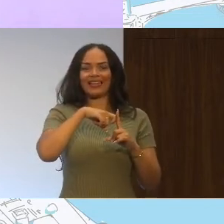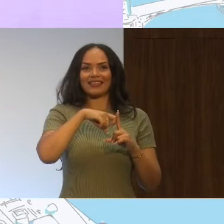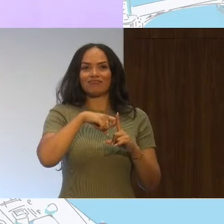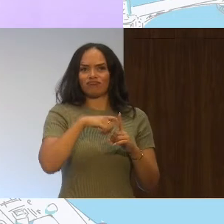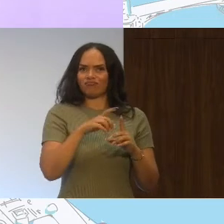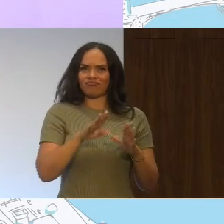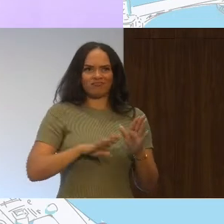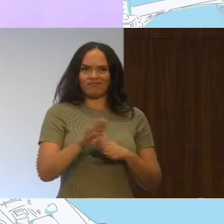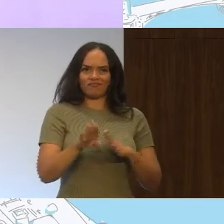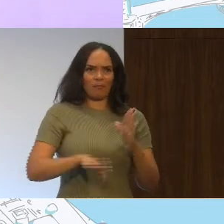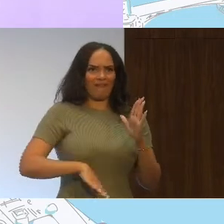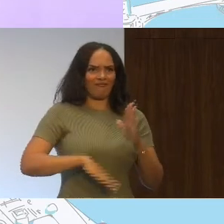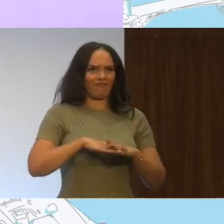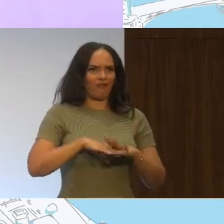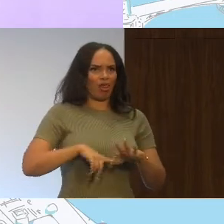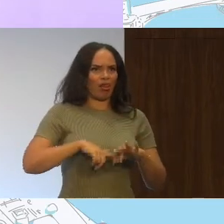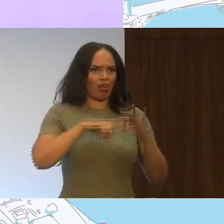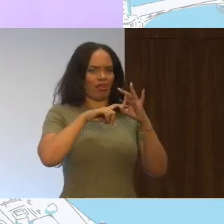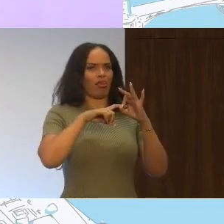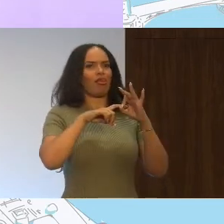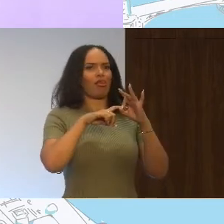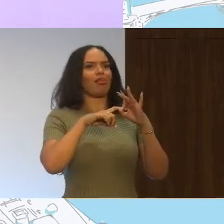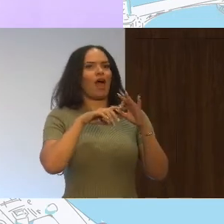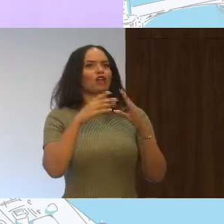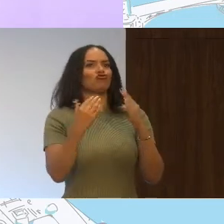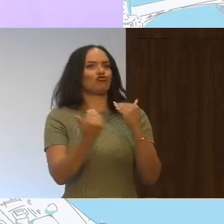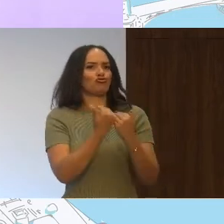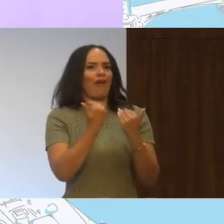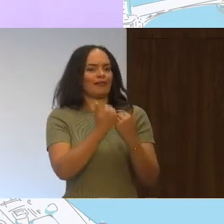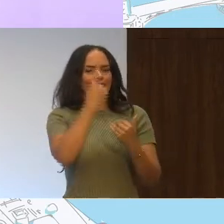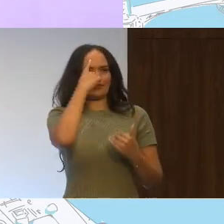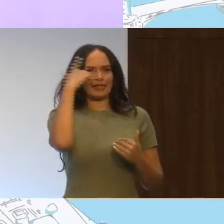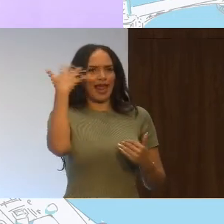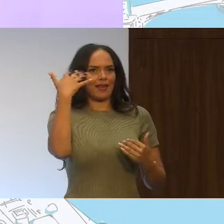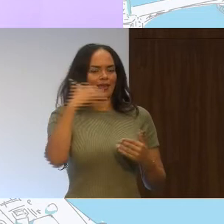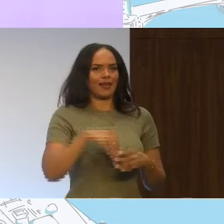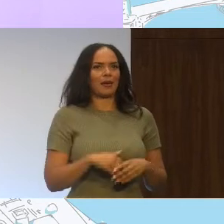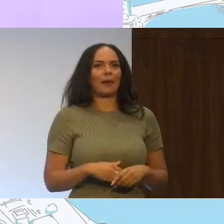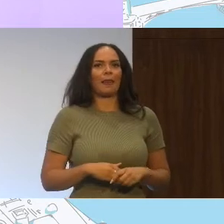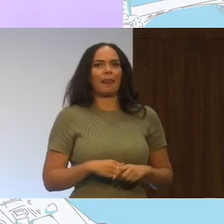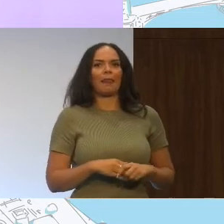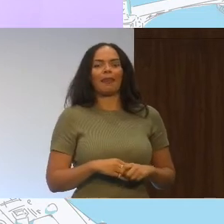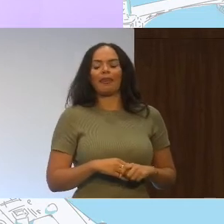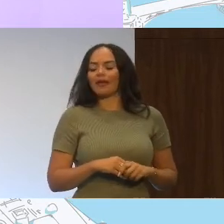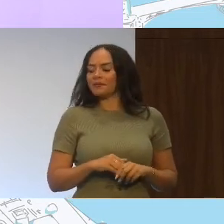in headache.